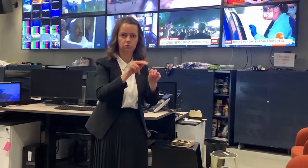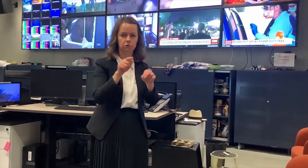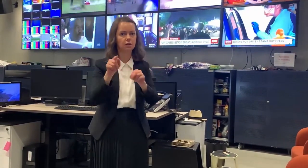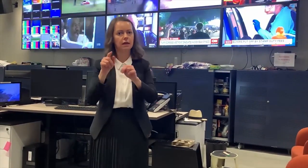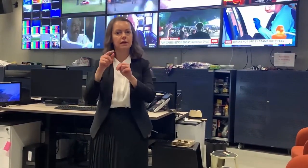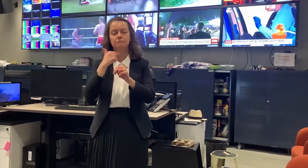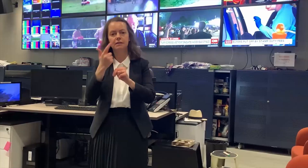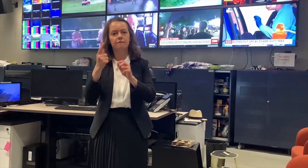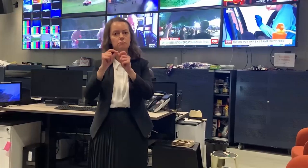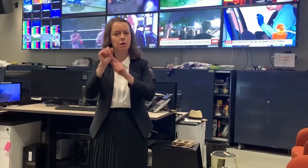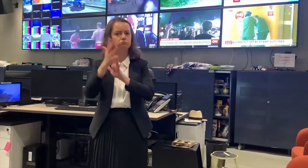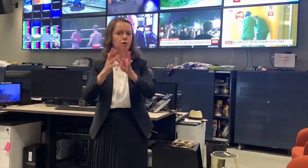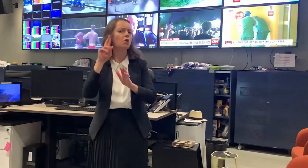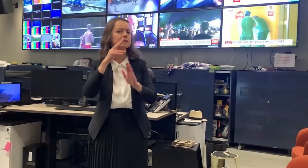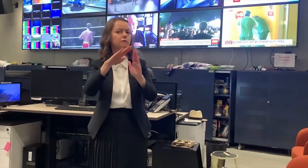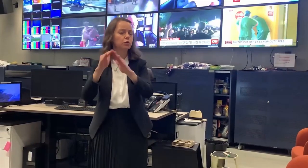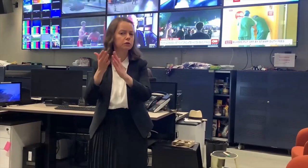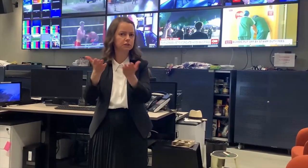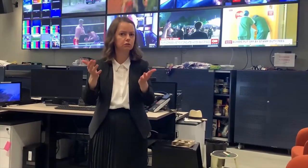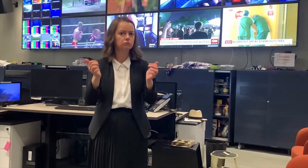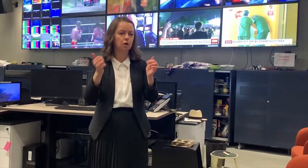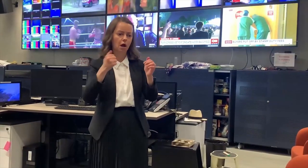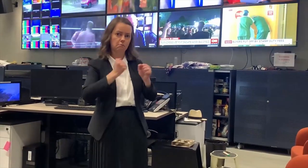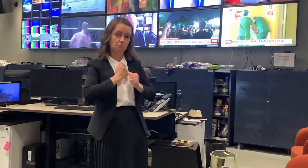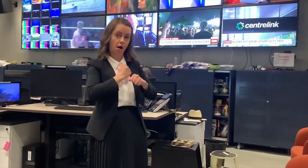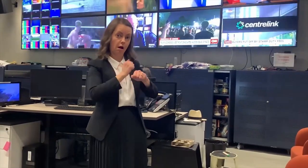watchers. The Auslan news is for the Deaf community.